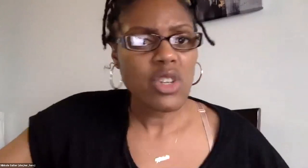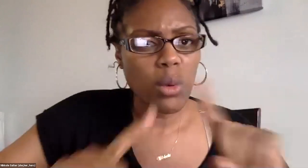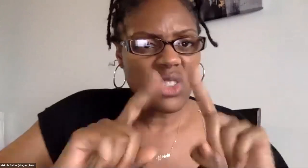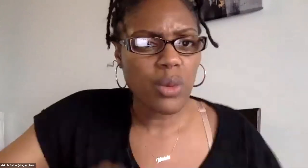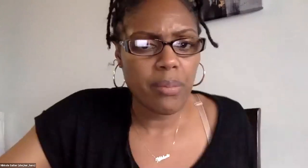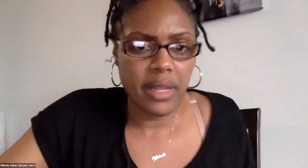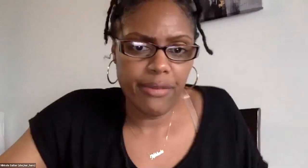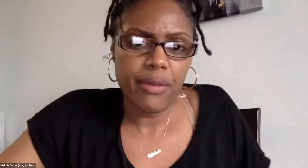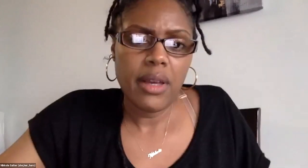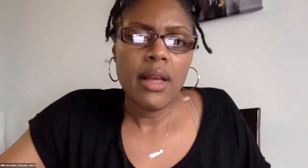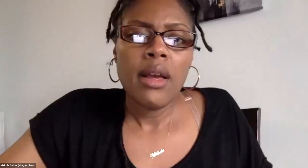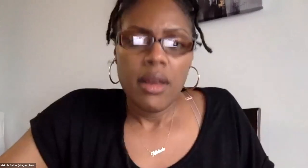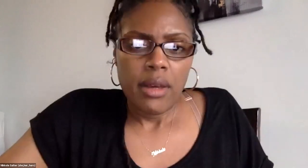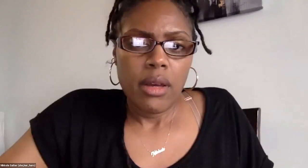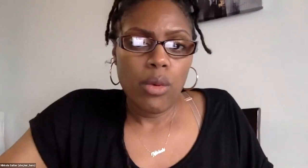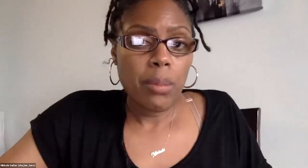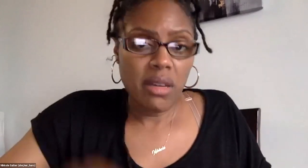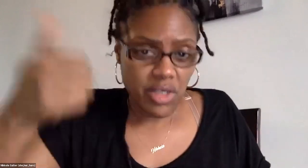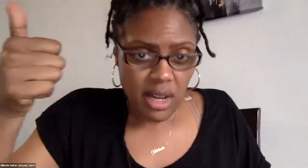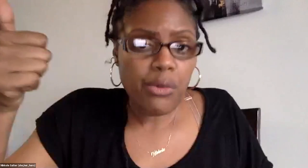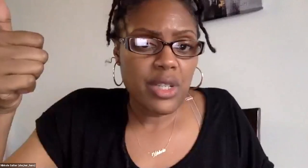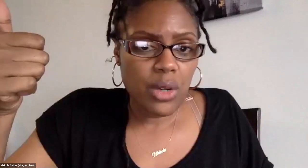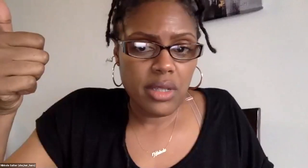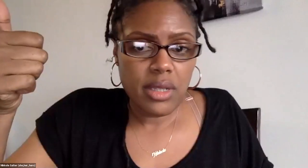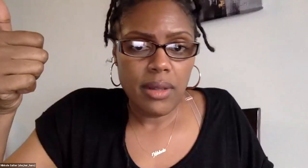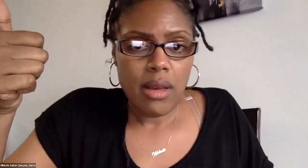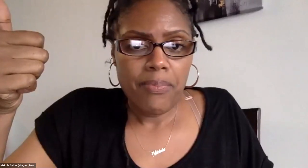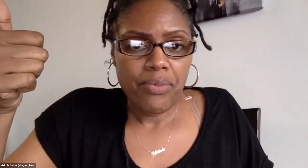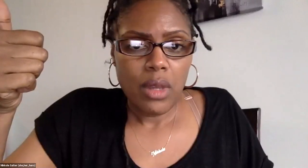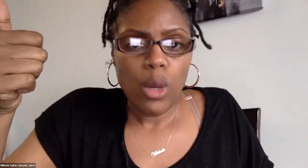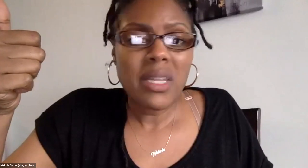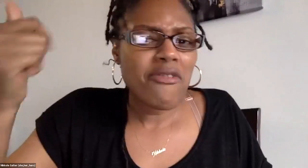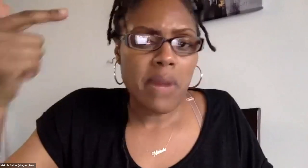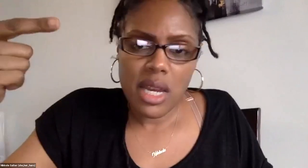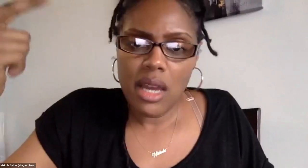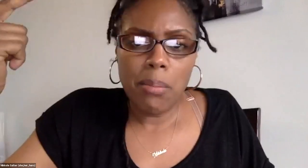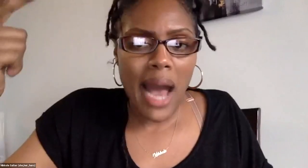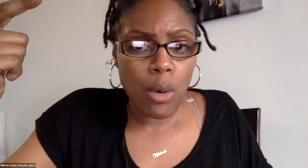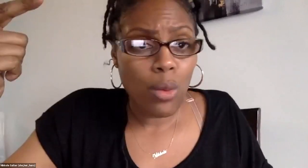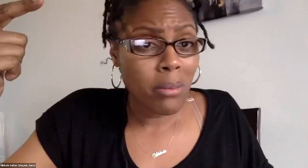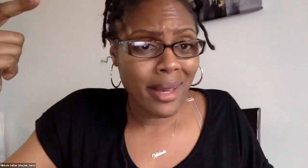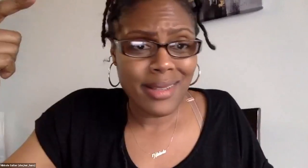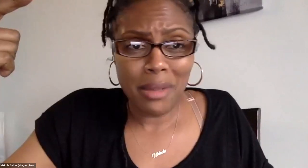So what do we believe? We believe there's not enough resources. We believe money and power will make us